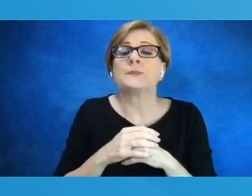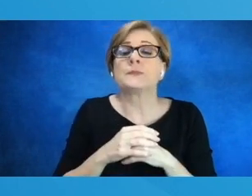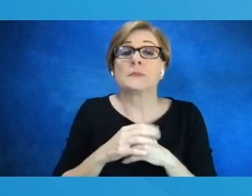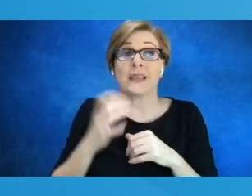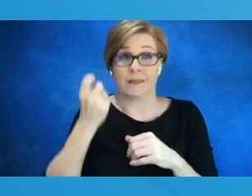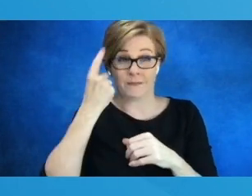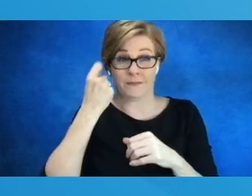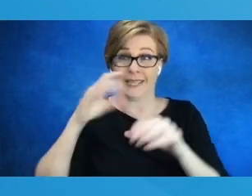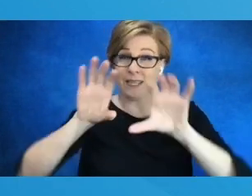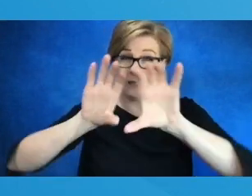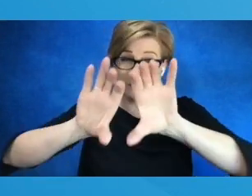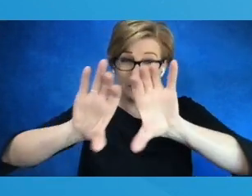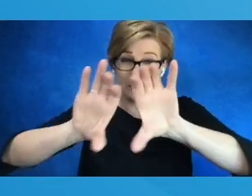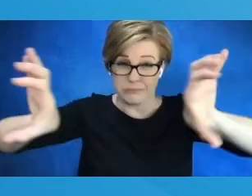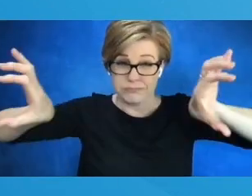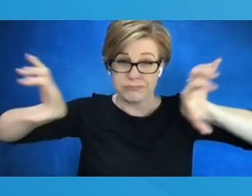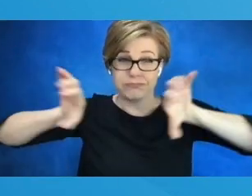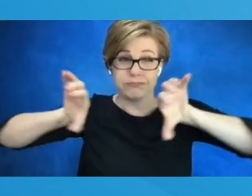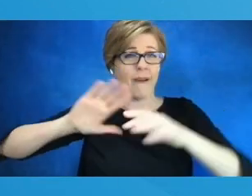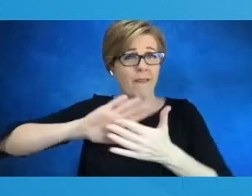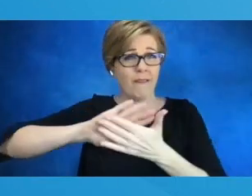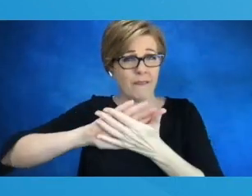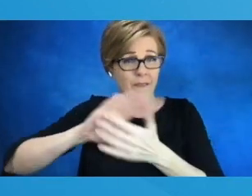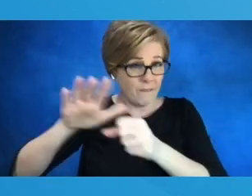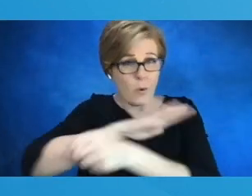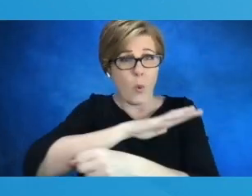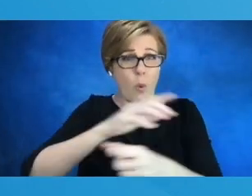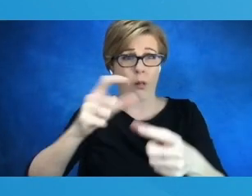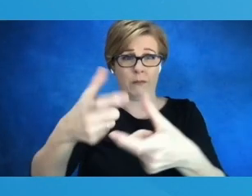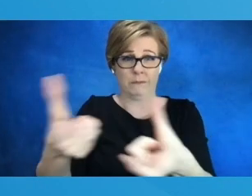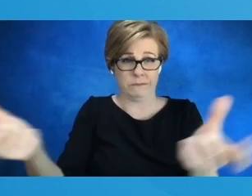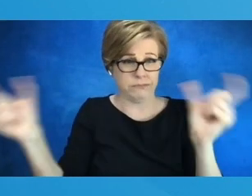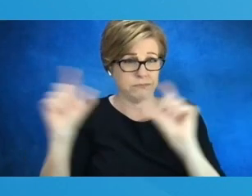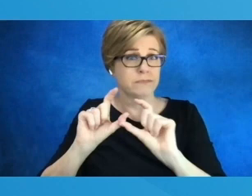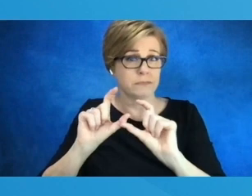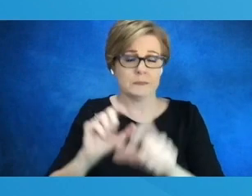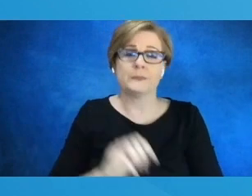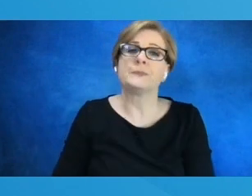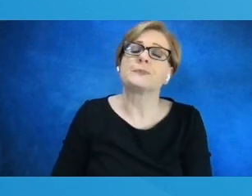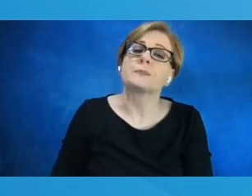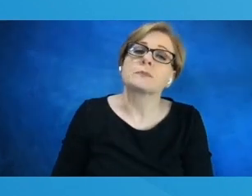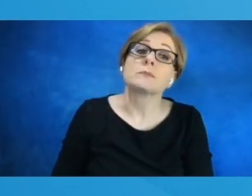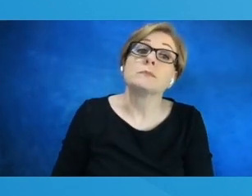We can go to the next slide, please.